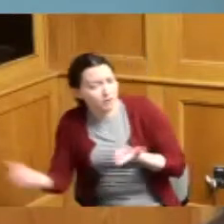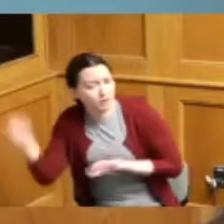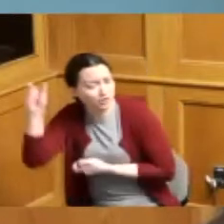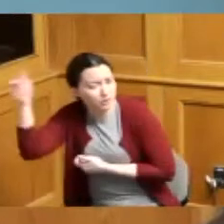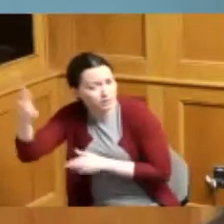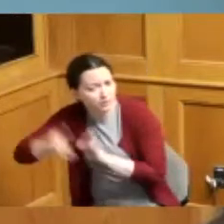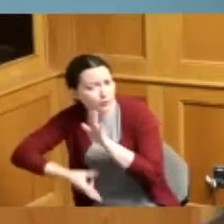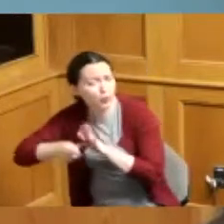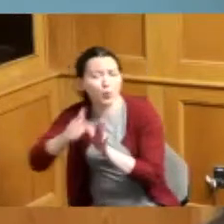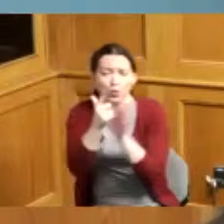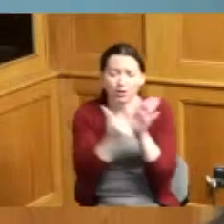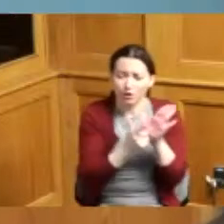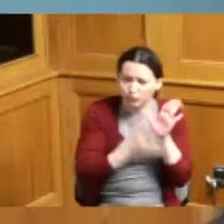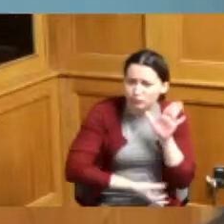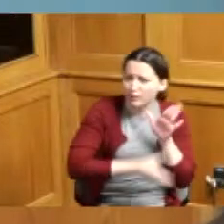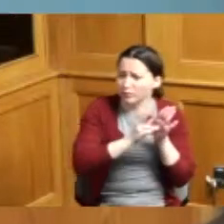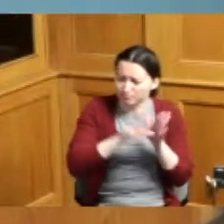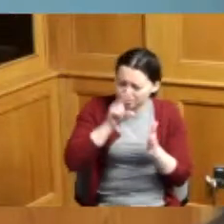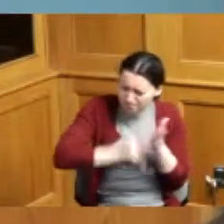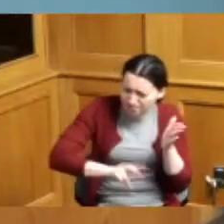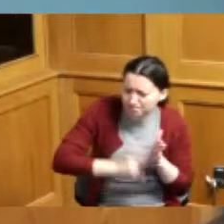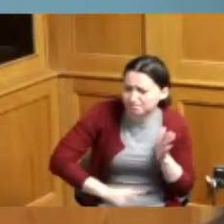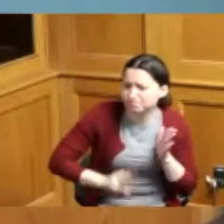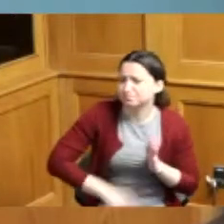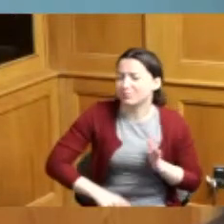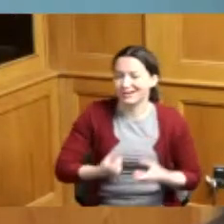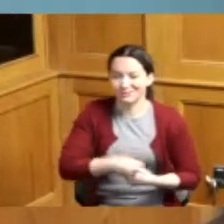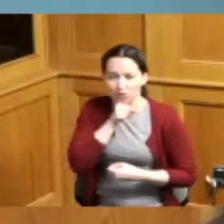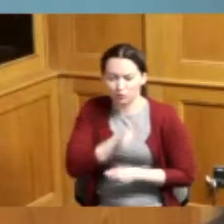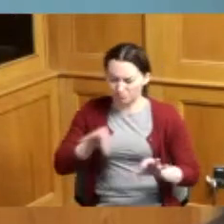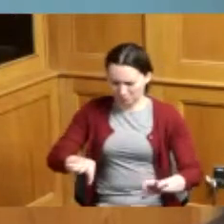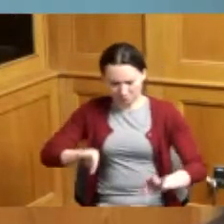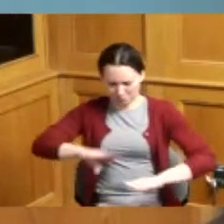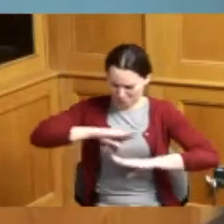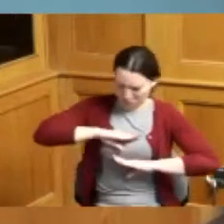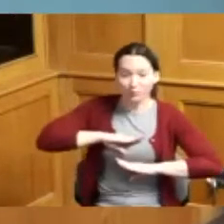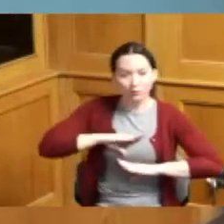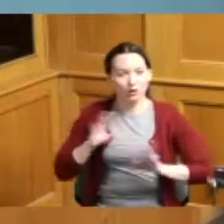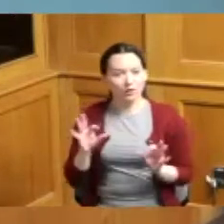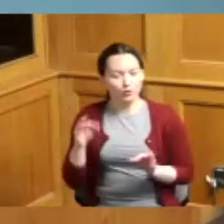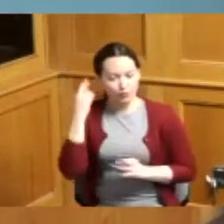it our lawyers are reviewing it to make sure it's where we need it to be and that's why we put some